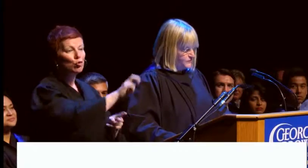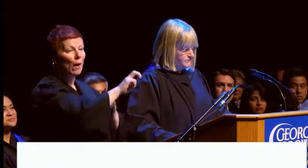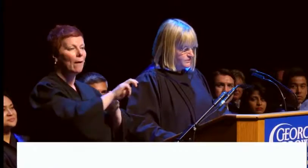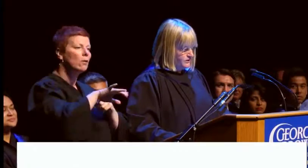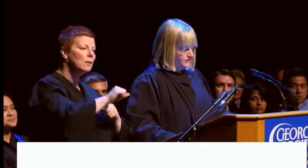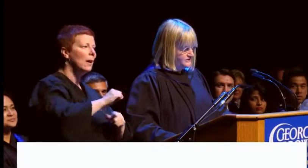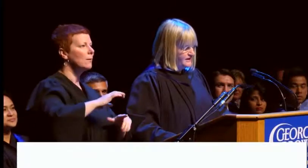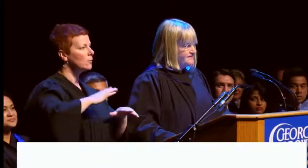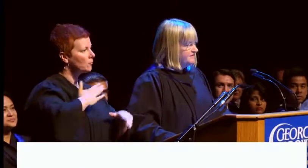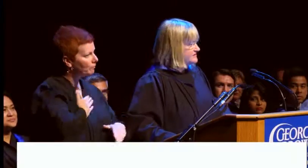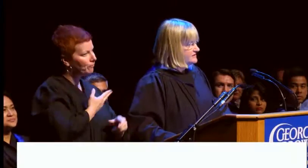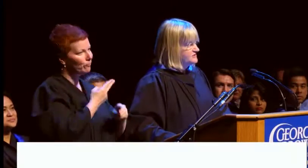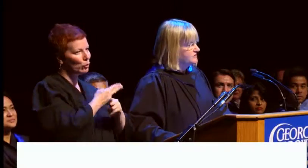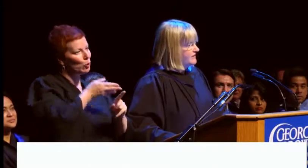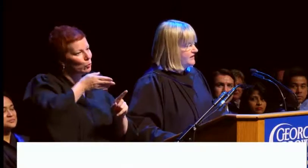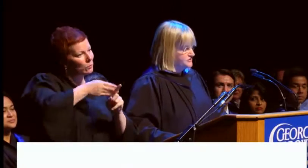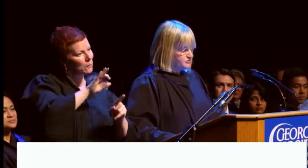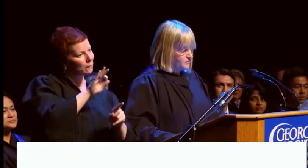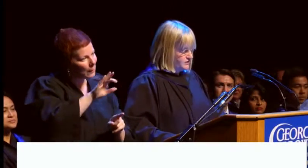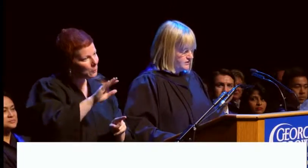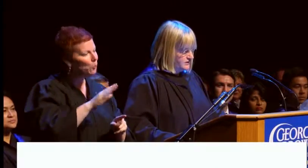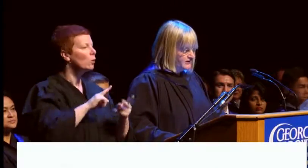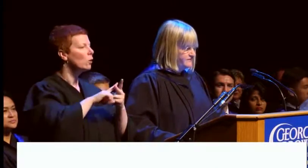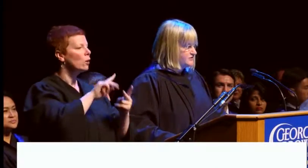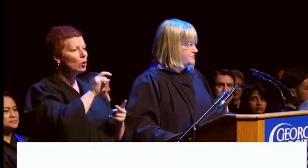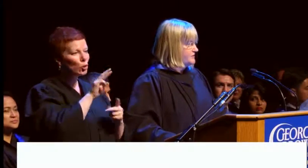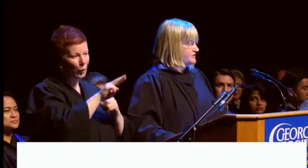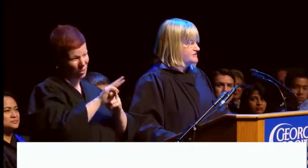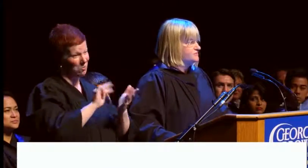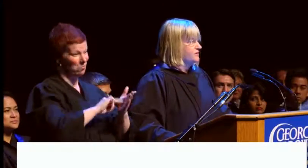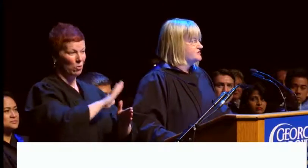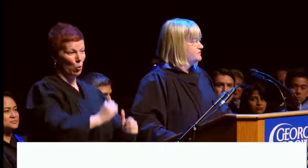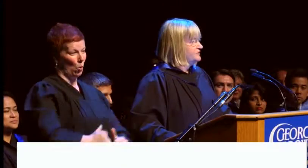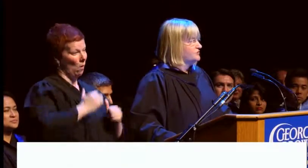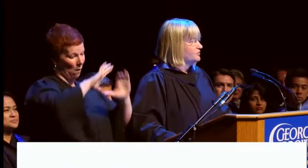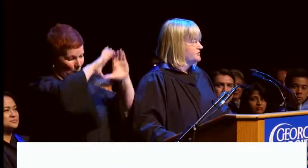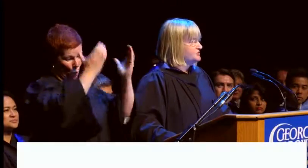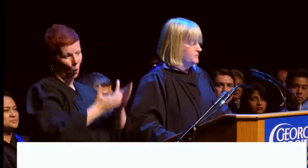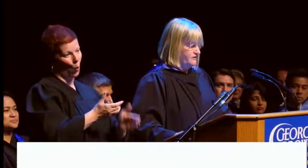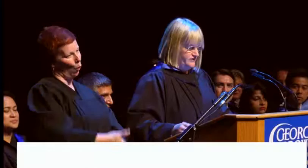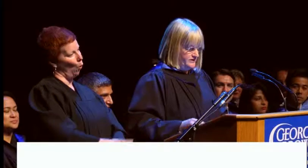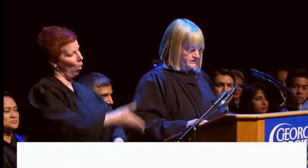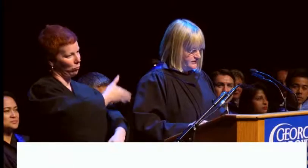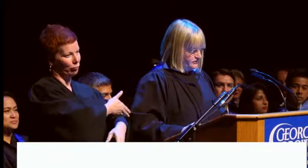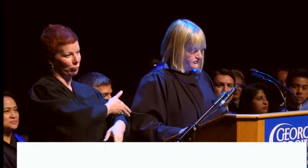AND BLOGS -- ALL THESE THINGS WILL ENHANCE YOUR WORK AND LIFE EXPERIENCE IN WAYS THAT WE COULD ONLY DREAM OF IN 1983.